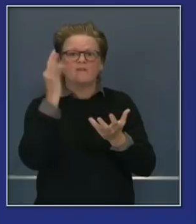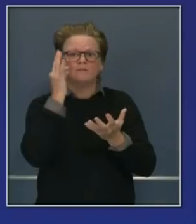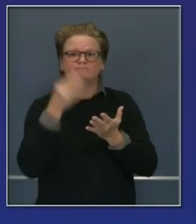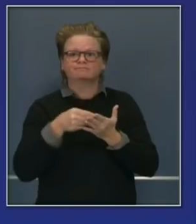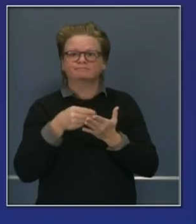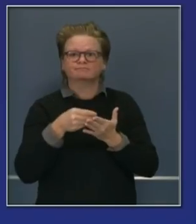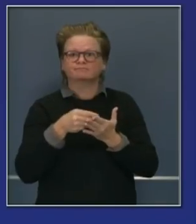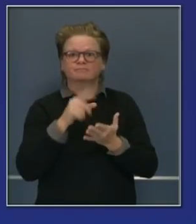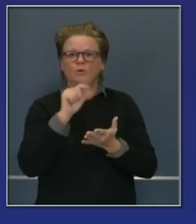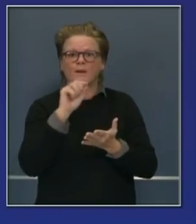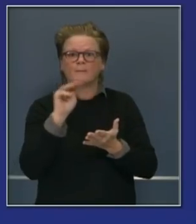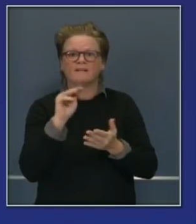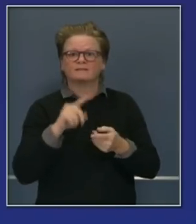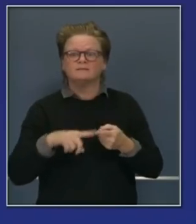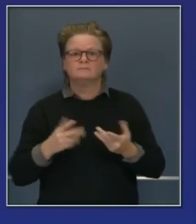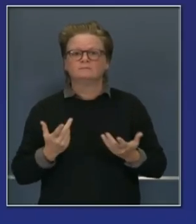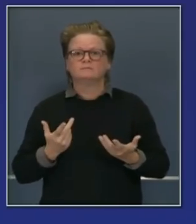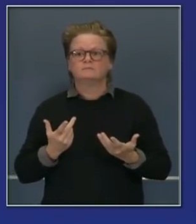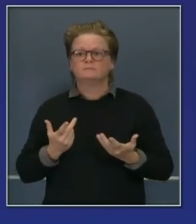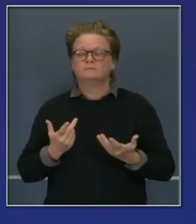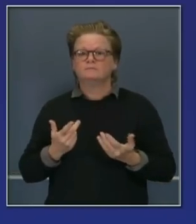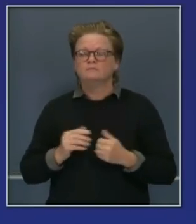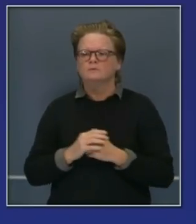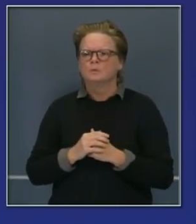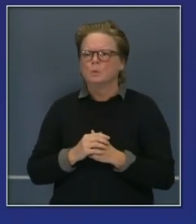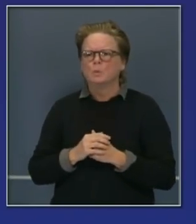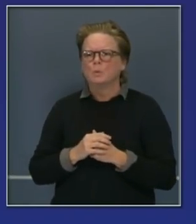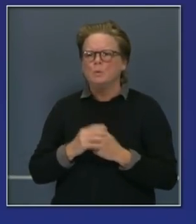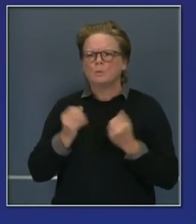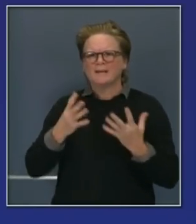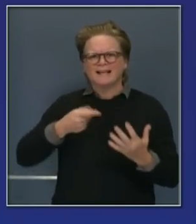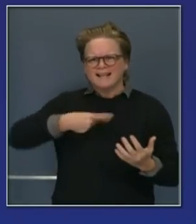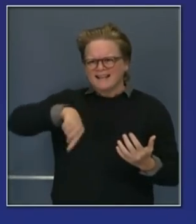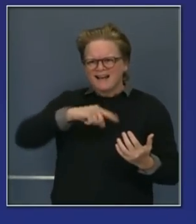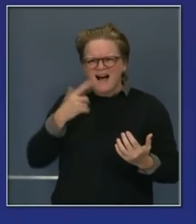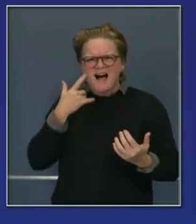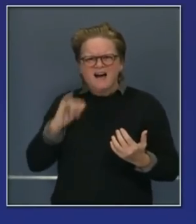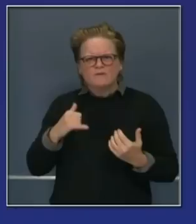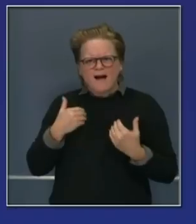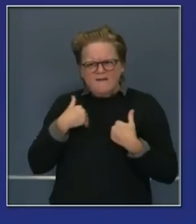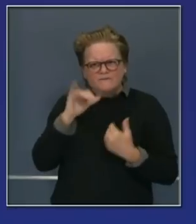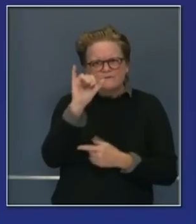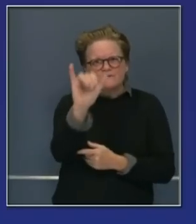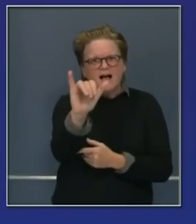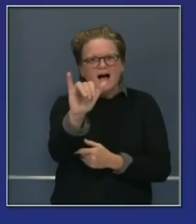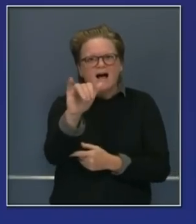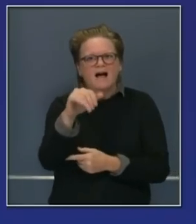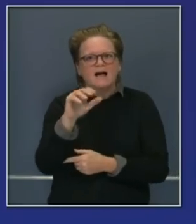ACA, AFFORDABLE CARE ACT, IF IT IS STRUCK DOWN. 3.5 MILLION CALIFORNIANS HAVE BEEN BENEFICIARIES OF THE EXPANSION OF OUR MEDI-CAL